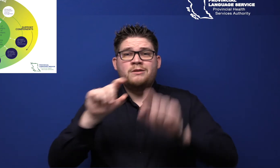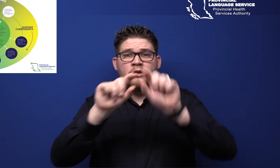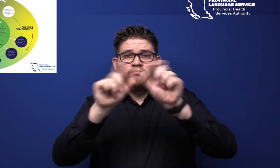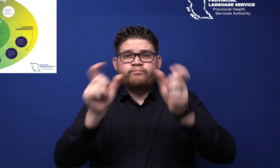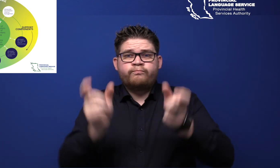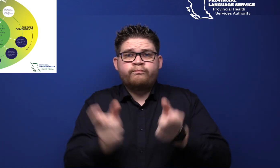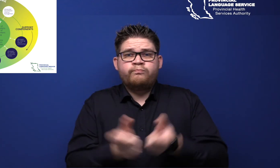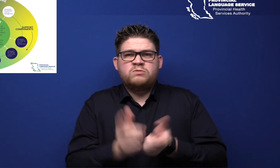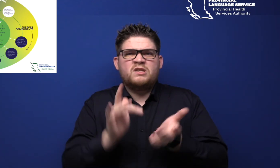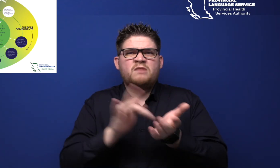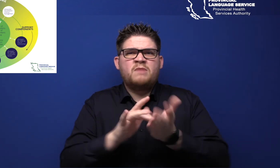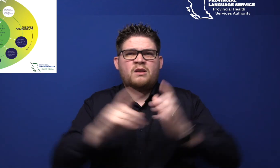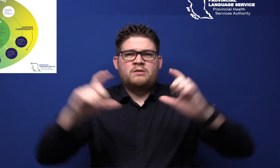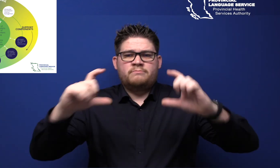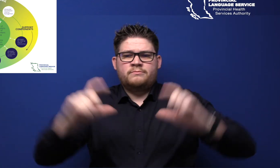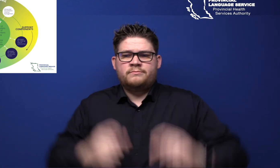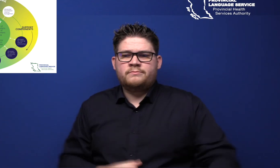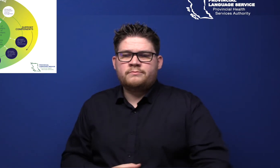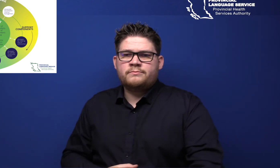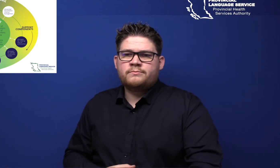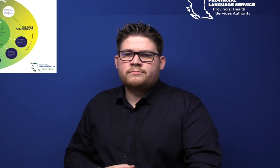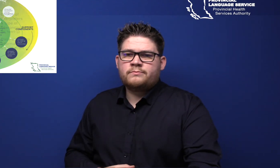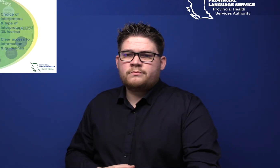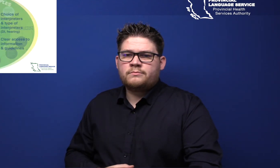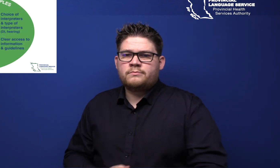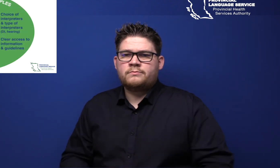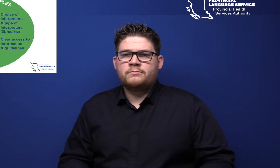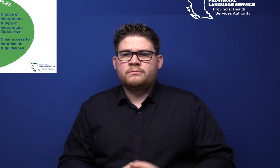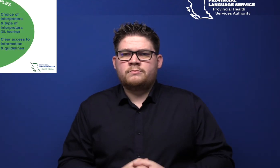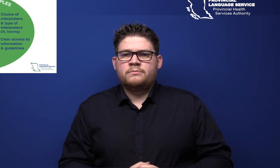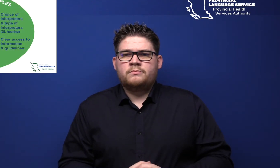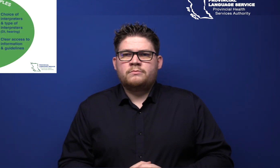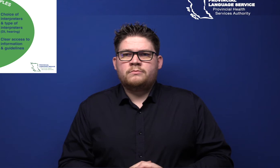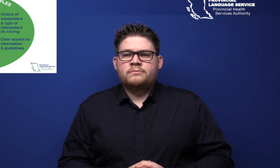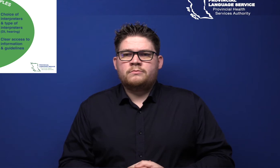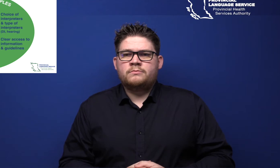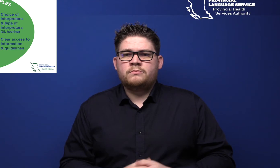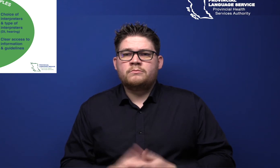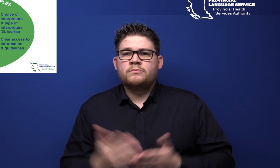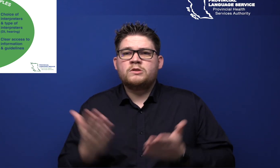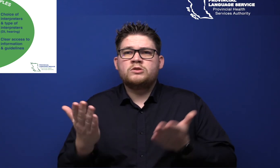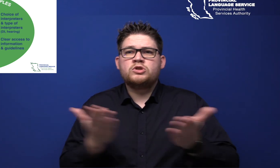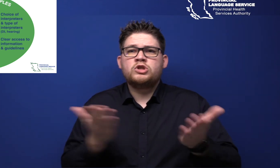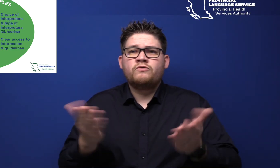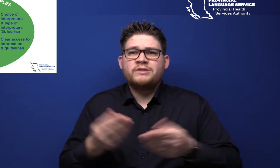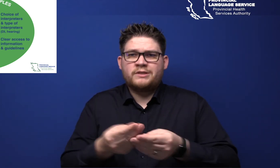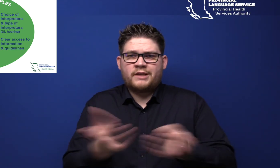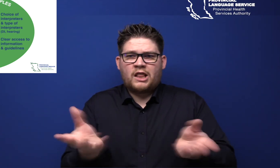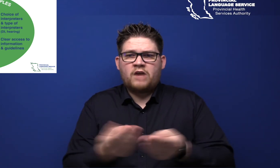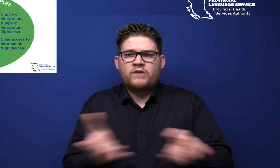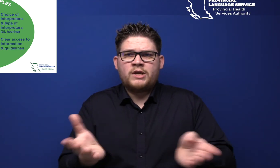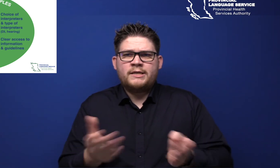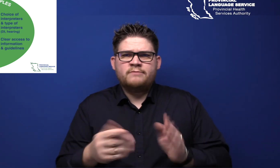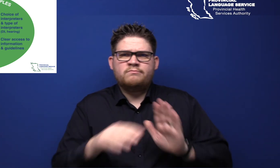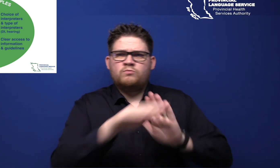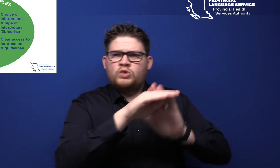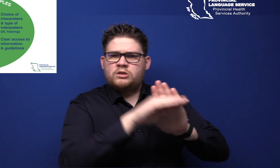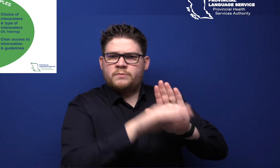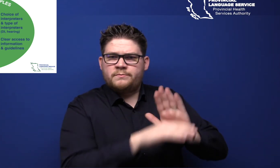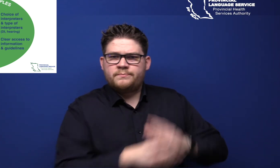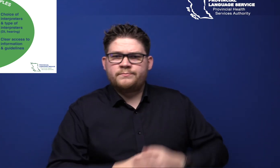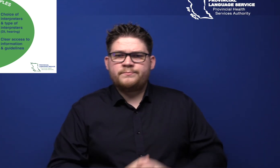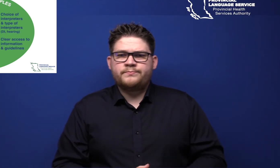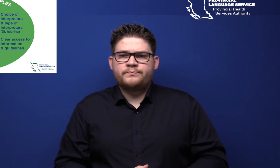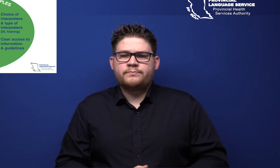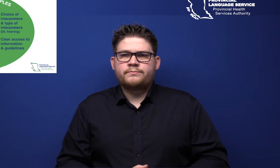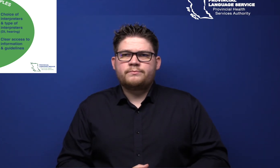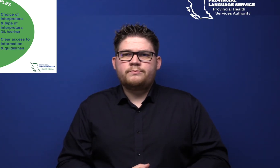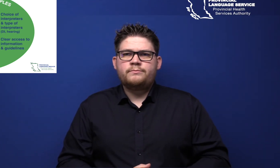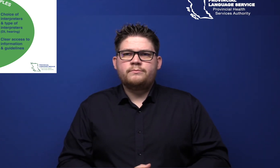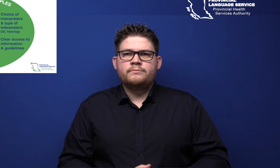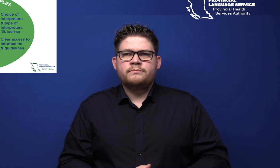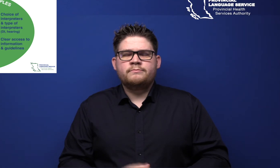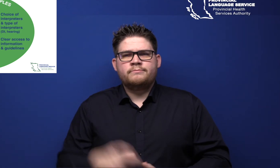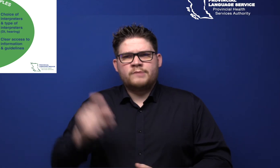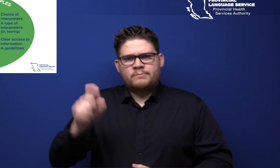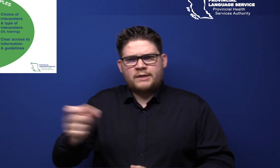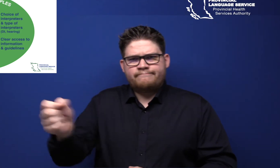THE NEXT TO THE GREEN CIRCLE, THE SECOND ONE OUT FROM THE MIDDLE, TALKS ABOUT SERVICE DELIVERY THE PRINCIPLES AROUND THAT.